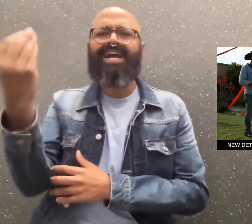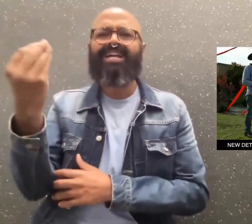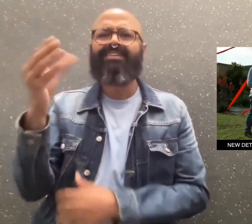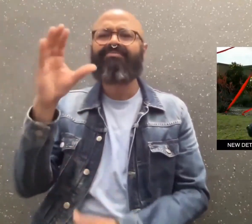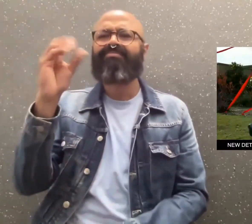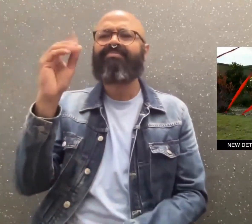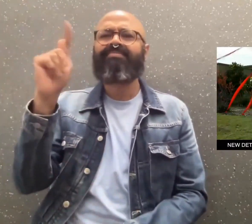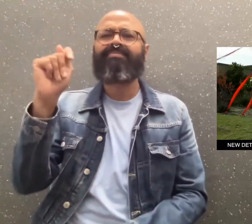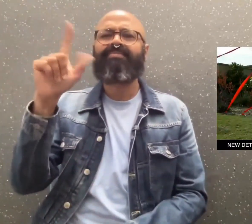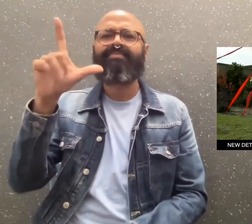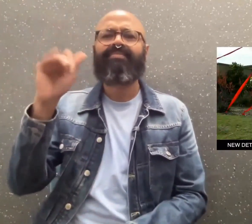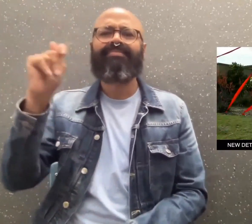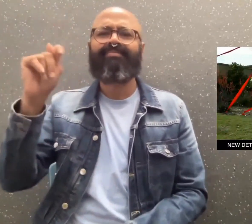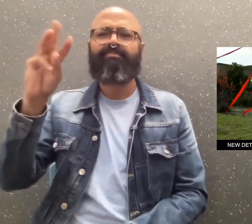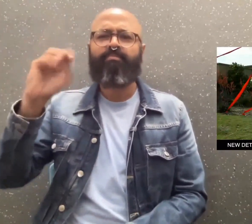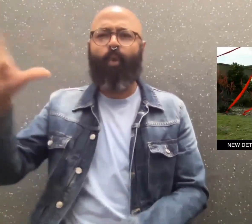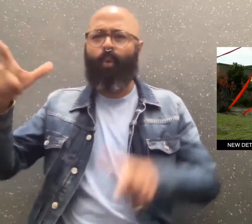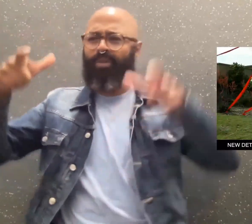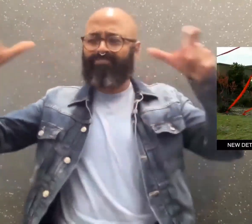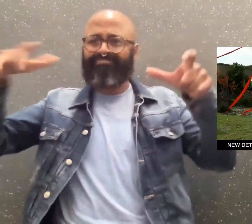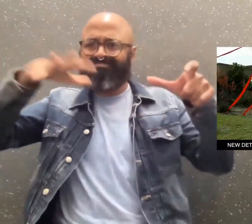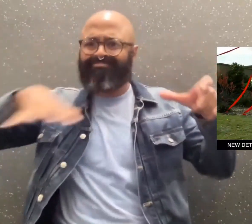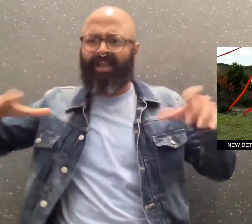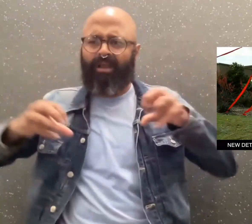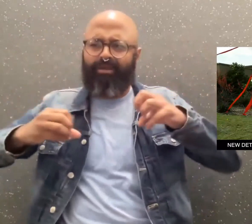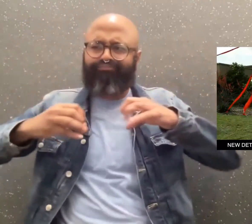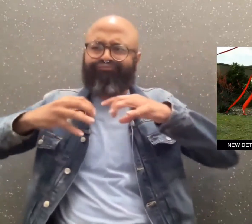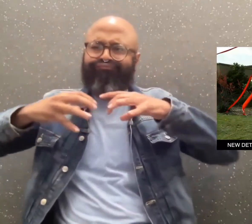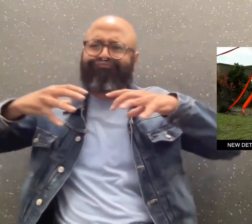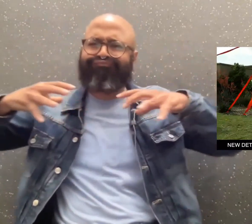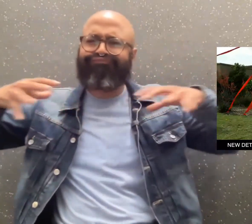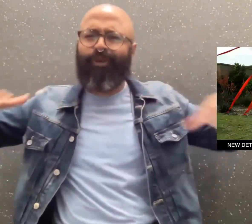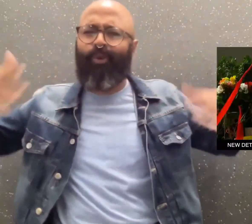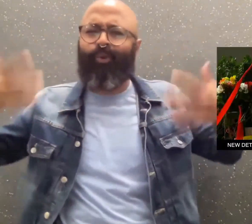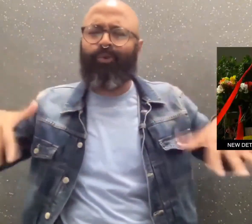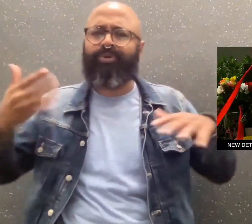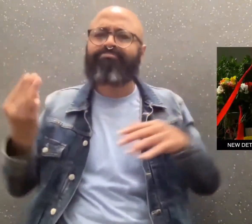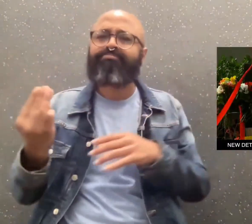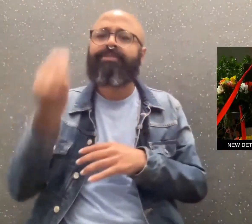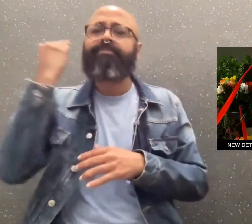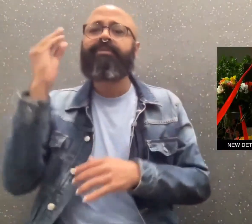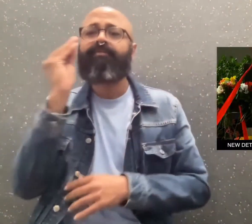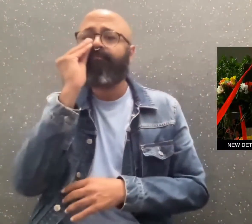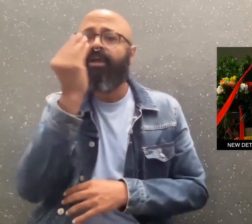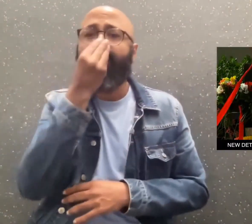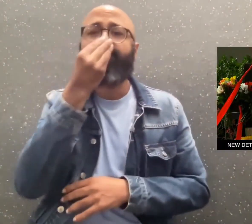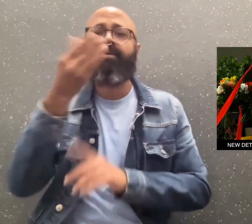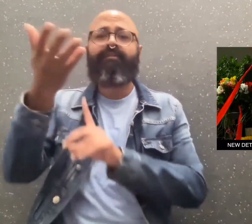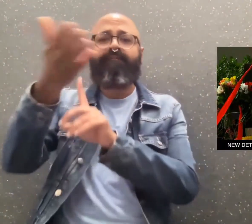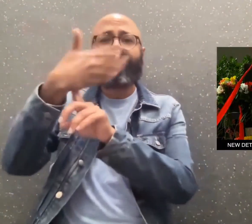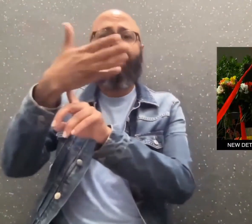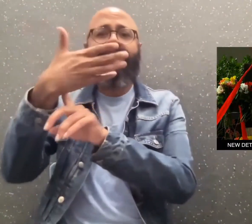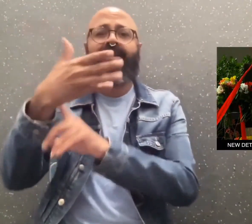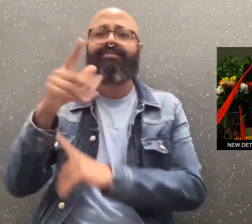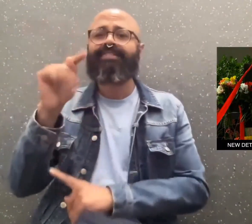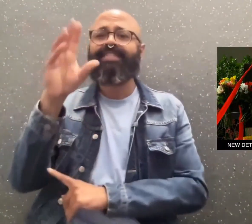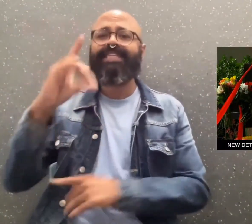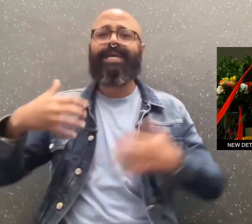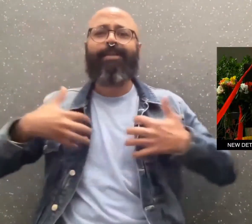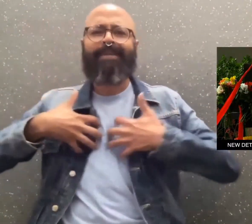In Allen, Texas, a memorial of flowers, flags and teddy bears continues to grow outside an outlet mall.